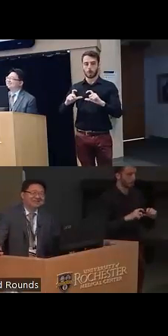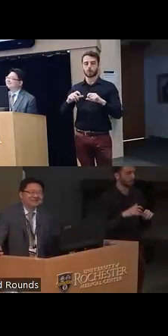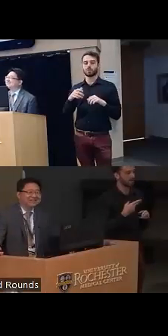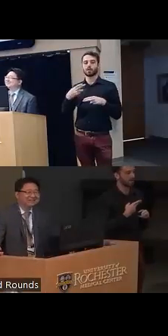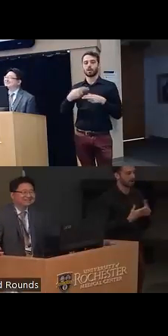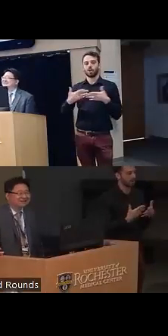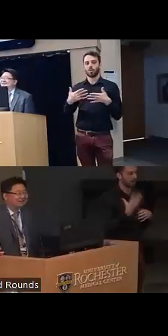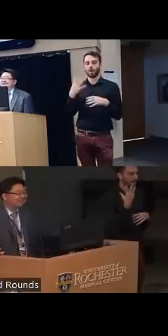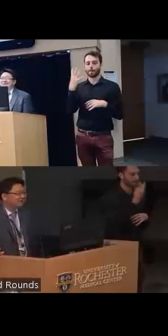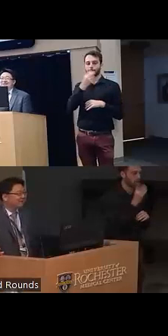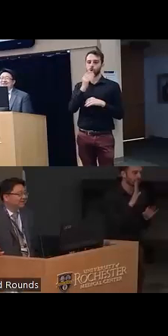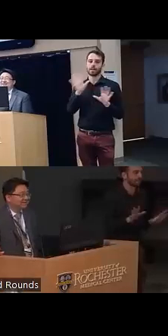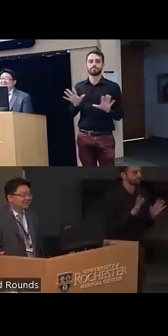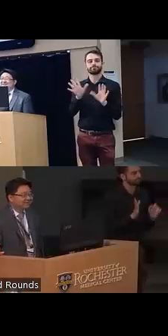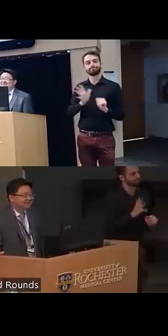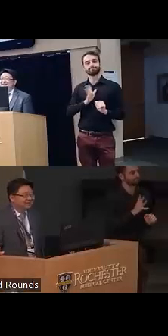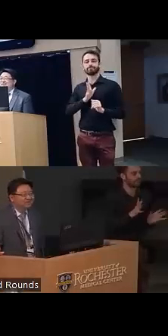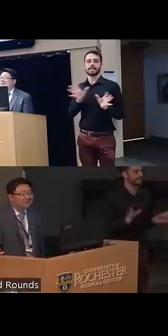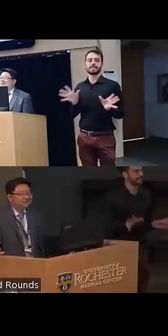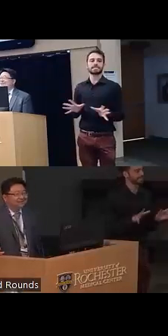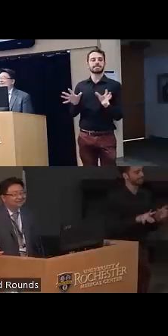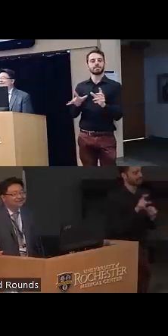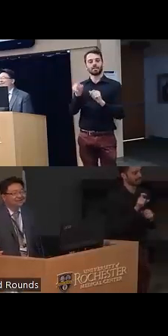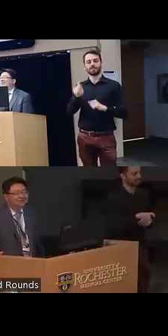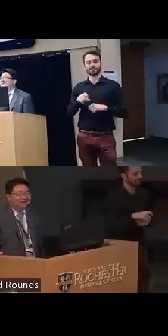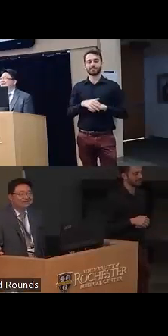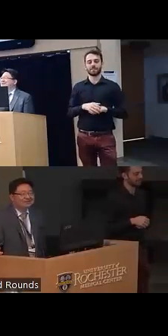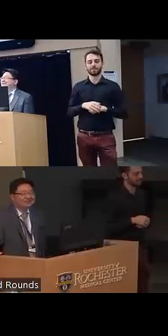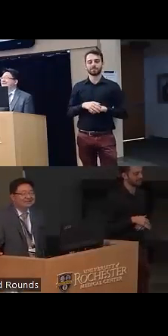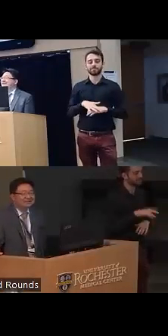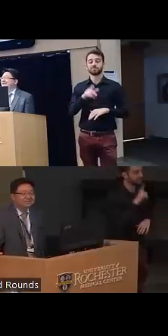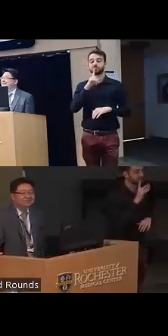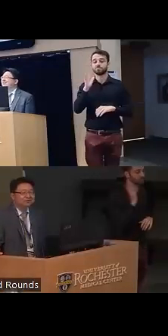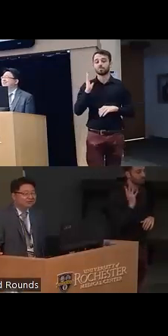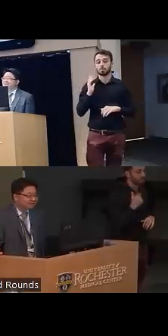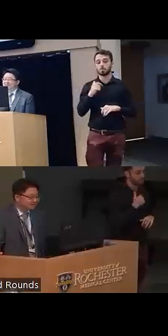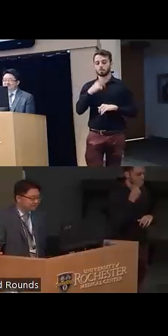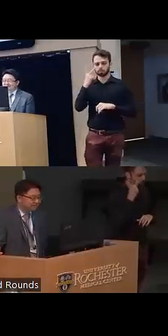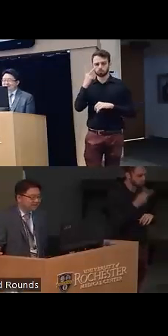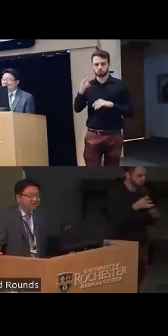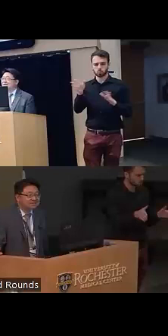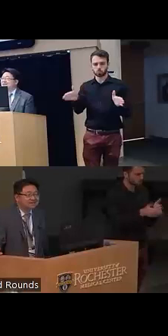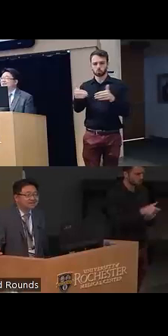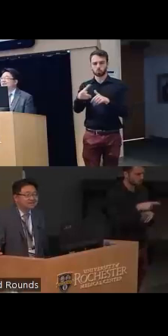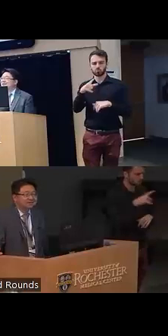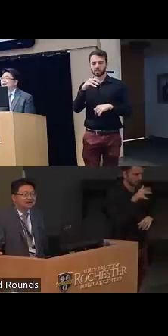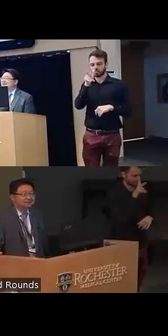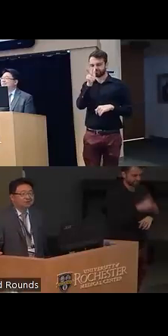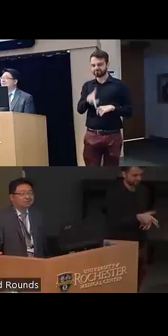thousand is really a unit that I really would like to see it improved in terms of appearance and and